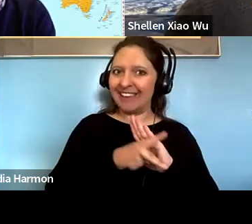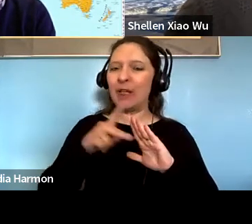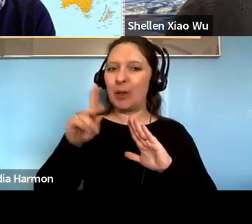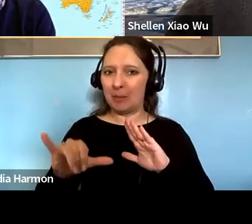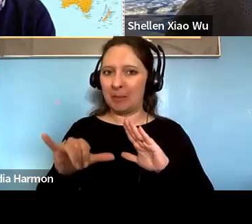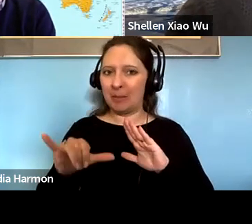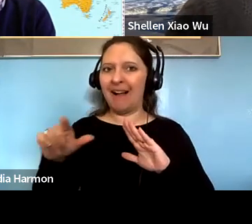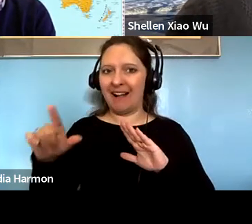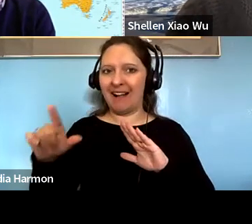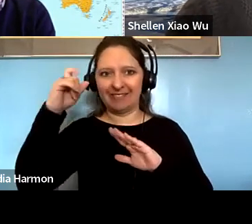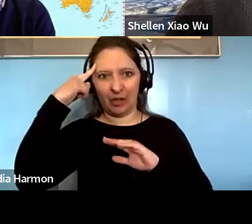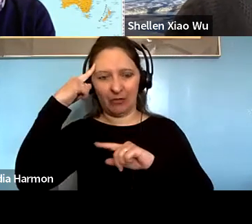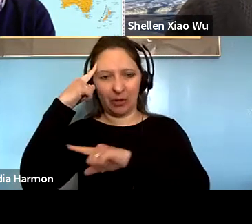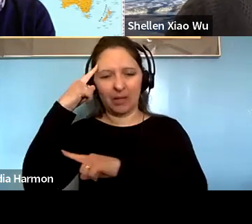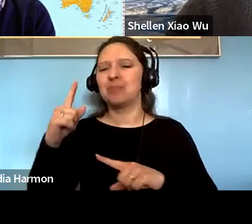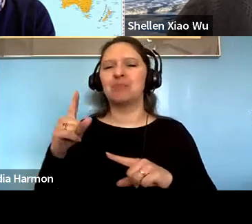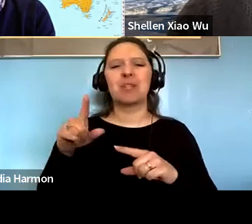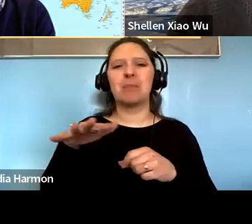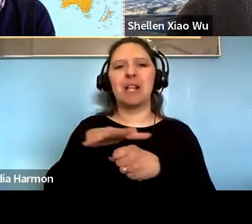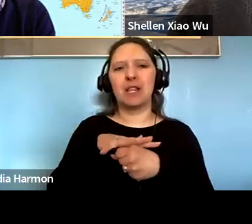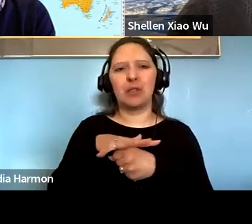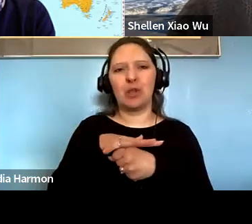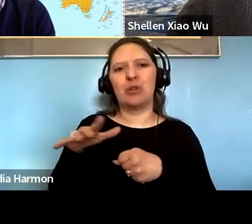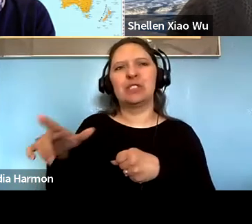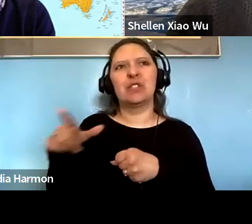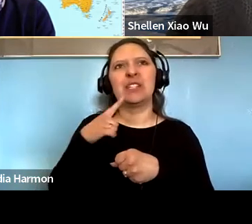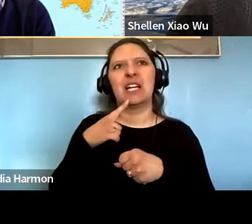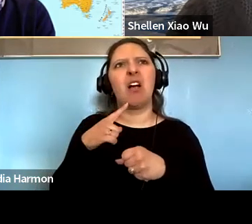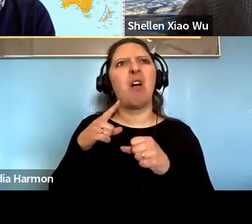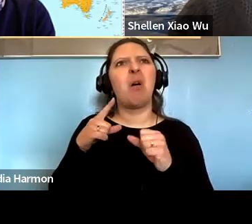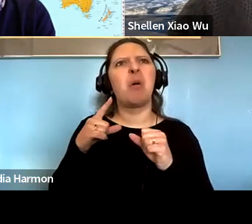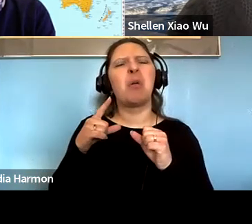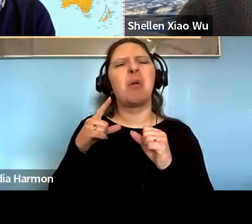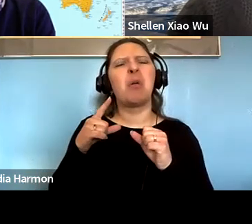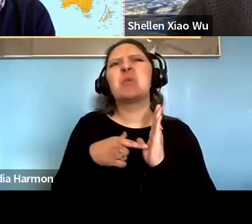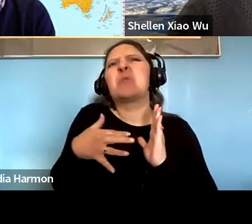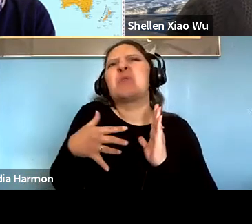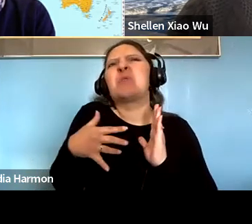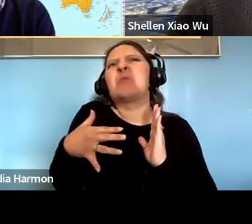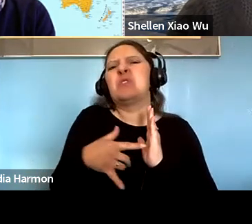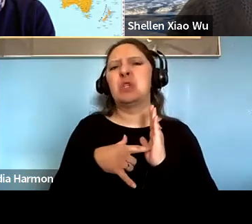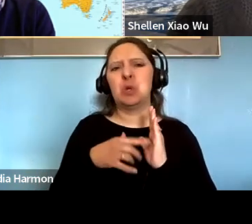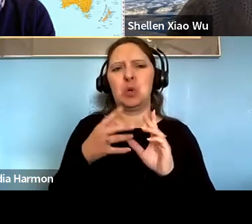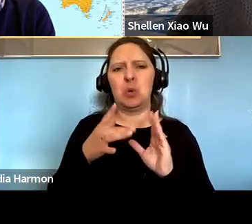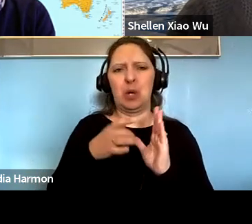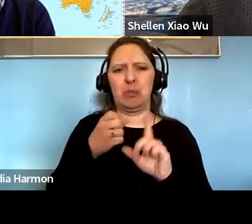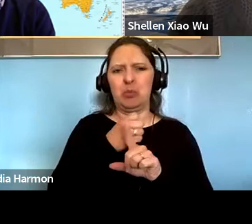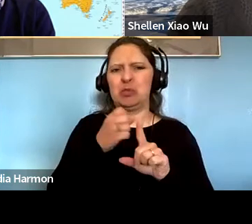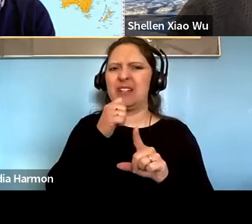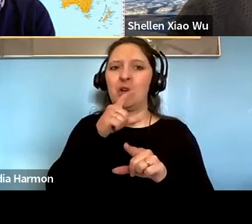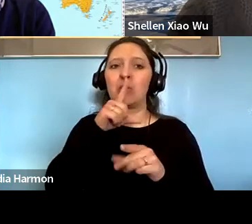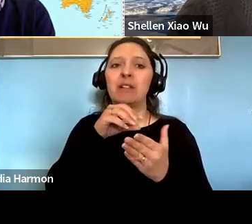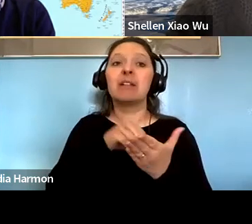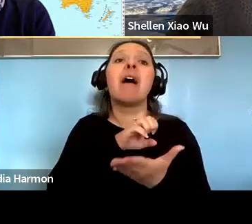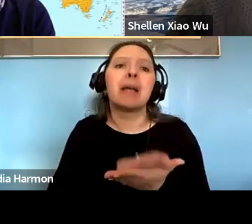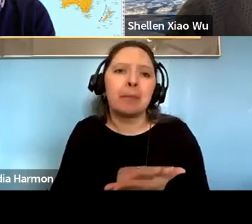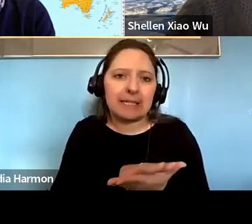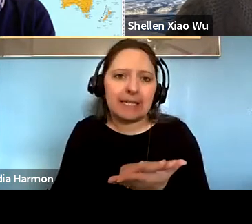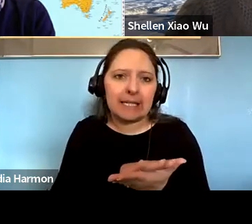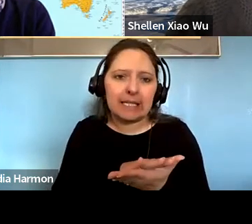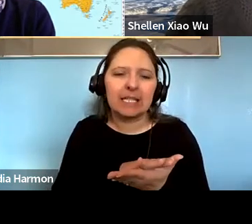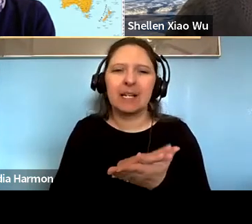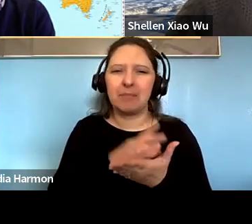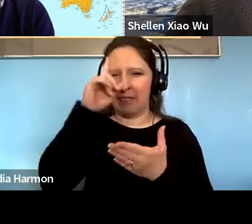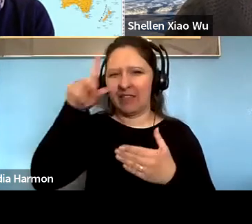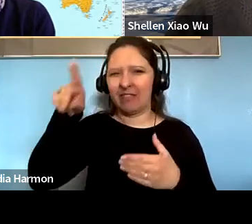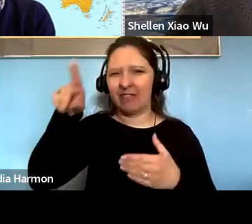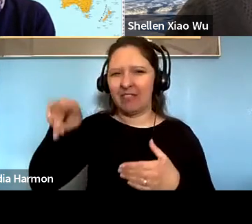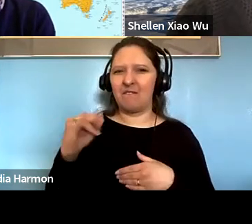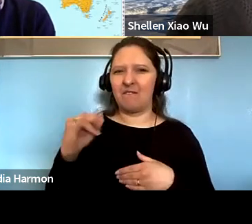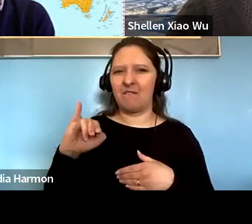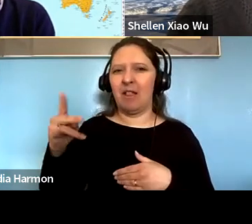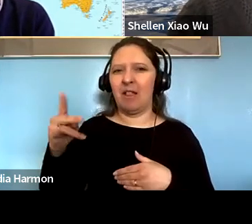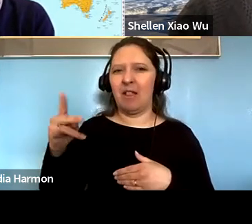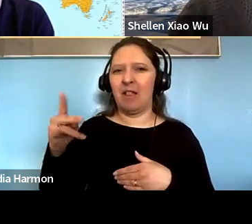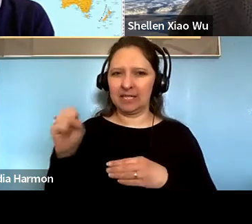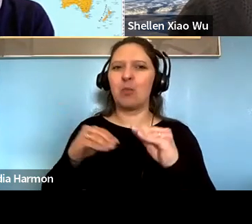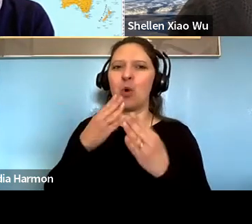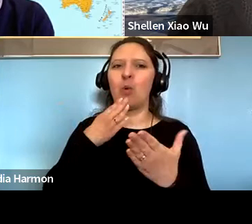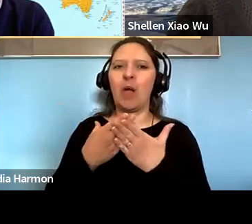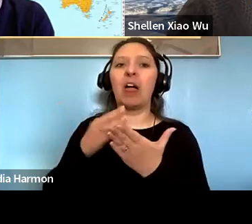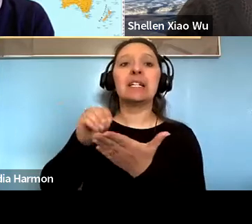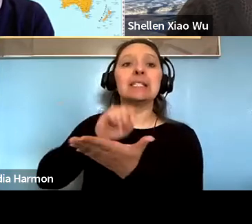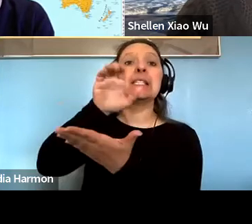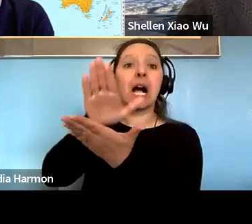Salvador Santino Regilme: And the local human rights sources, they say that there were very few abuses, but they were not really documented, so I would argue that Philippines is much, much more well documented case across several decades is compared to Thailand.